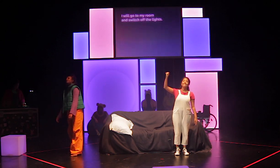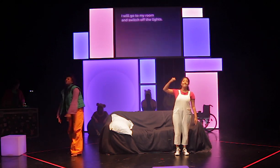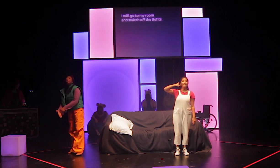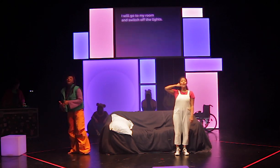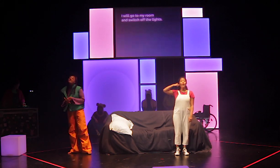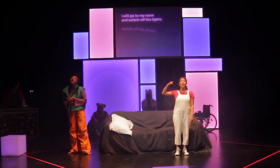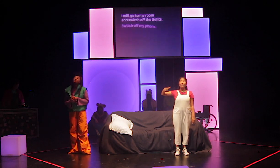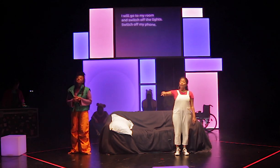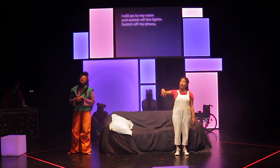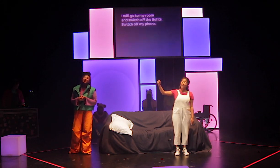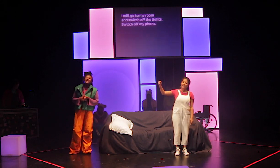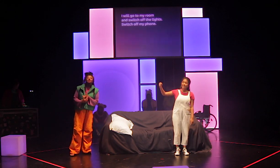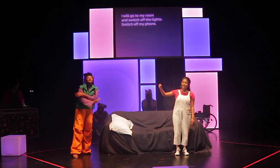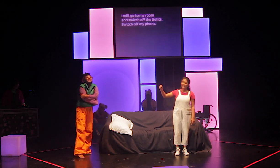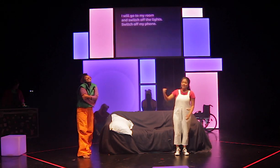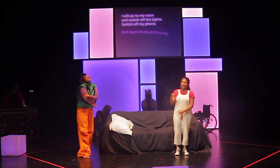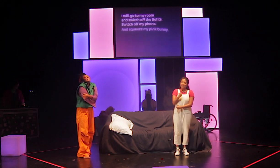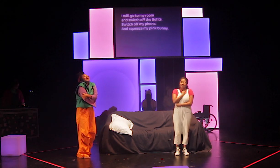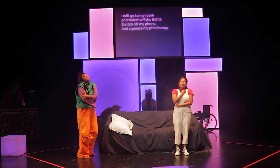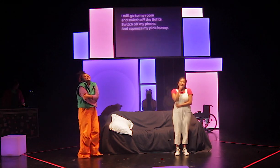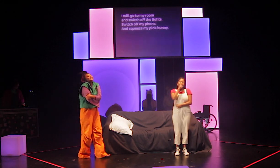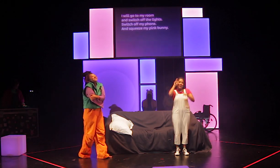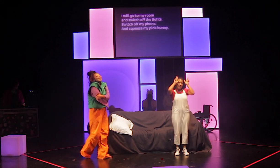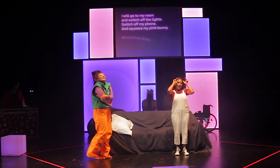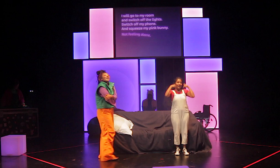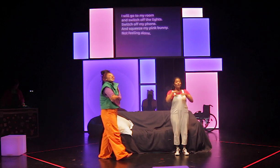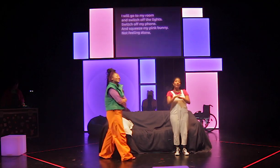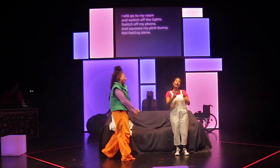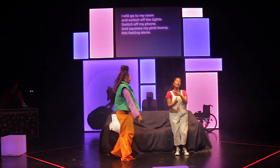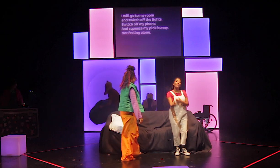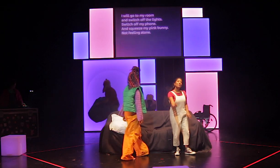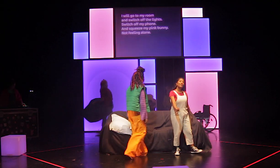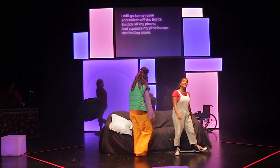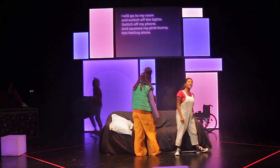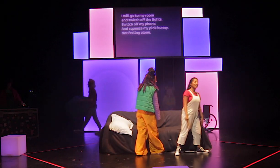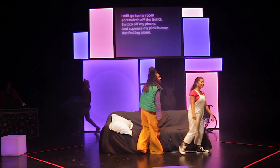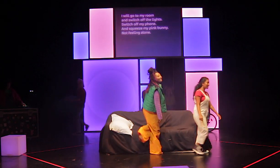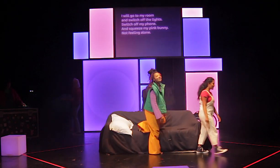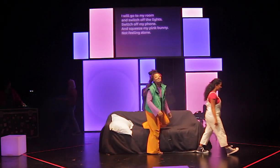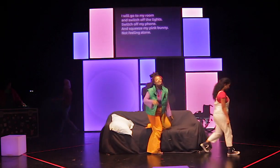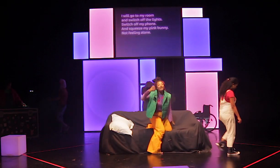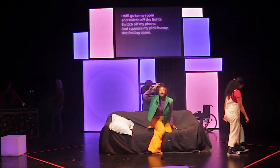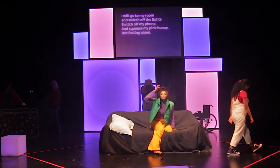switch off my phone, and squeeze my pink bunny, not feeling alone.